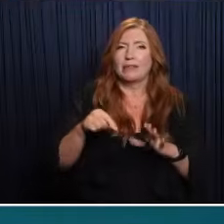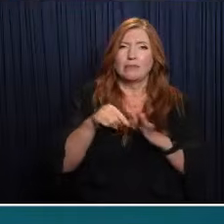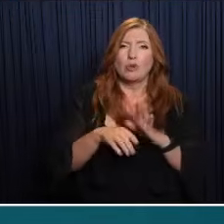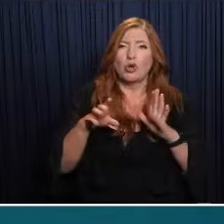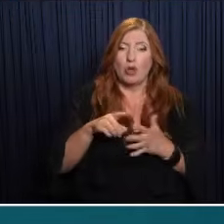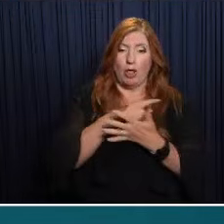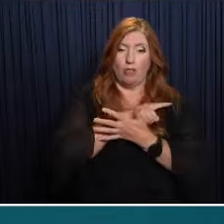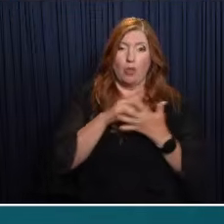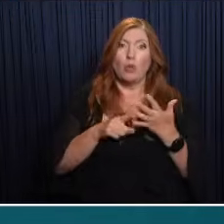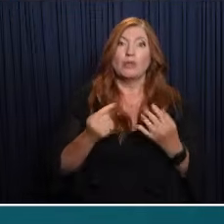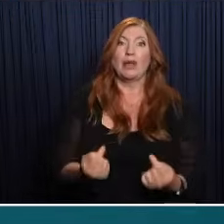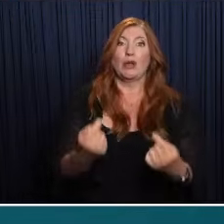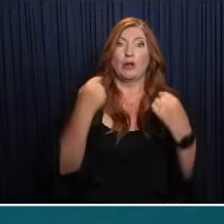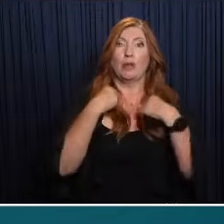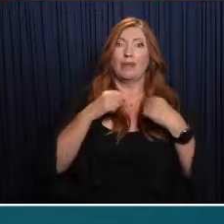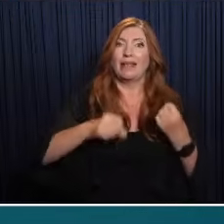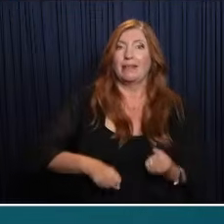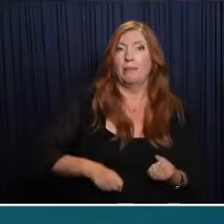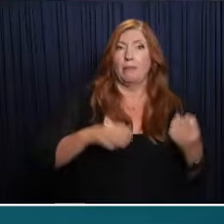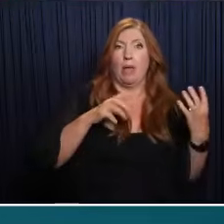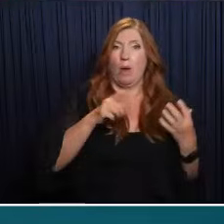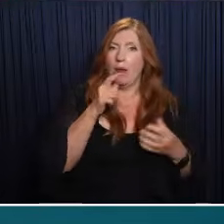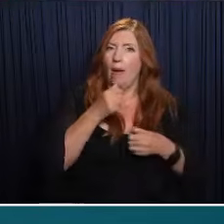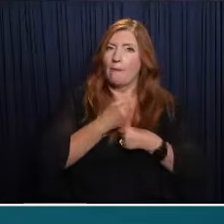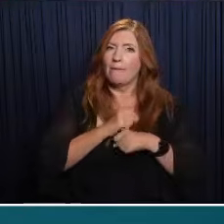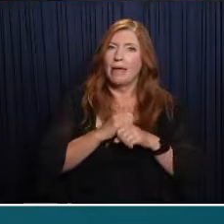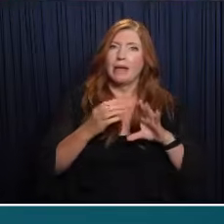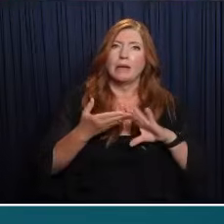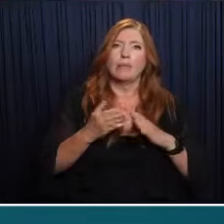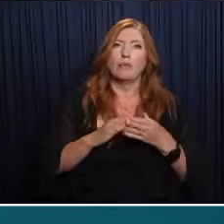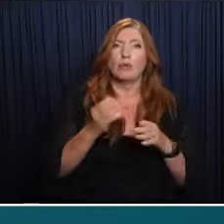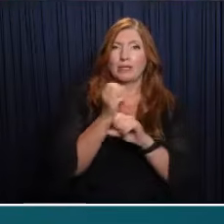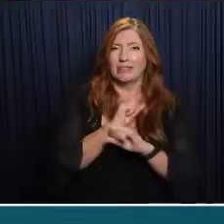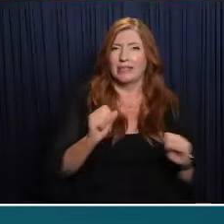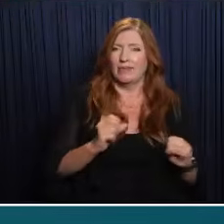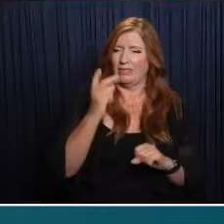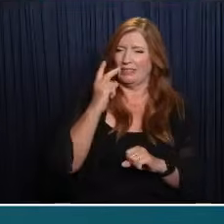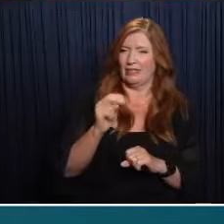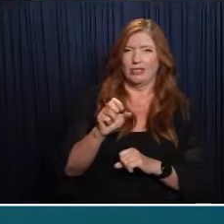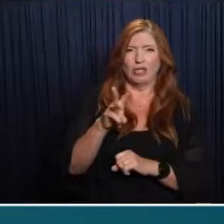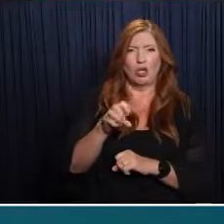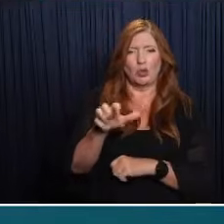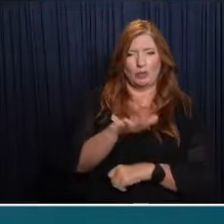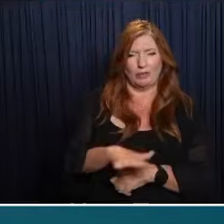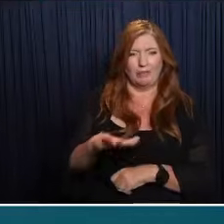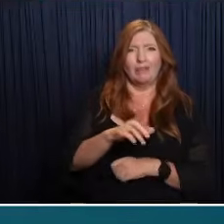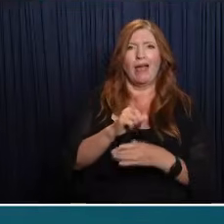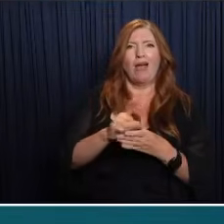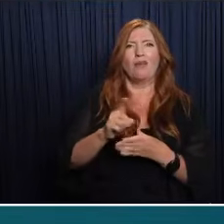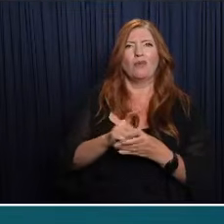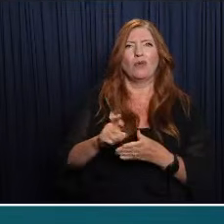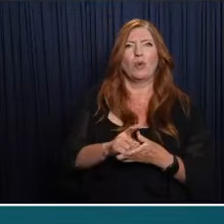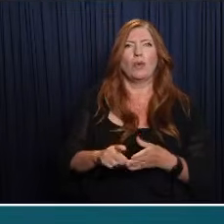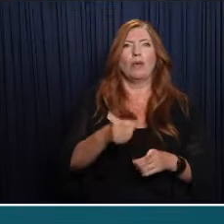WE HAVE TO KEEP THE VIOLENT CRIMINALS, THE RAPIST AND DRUG DEALERS OUT OF OUR COUNTRY